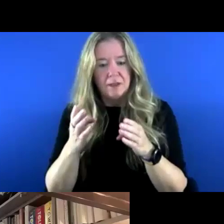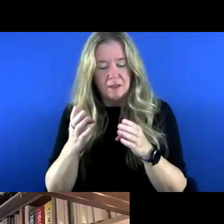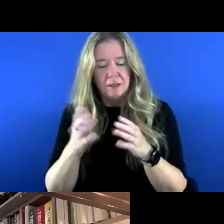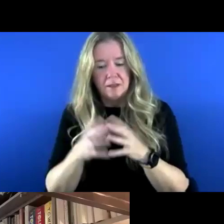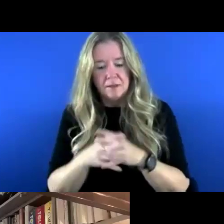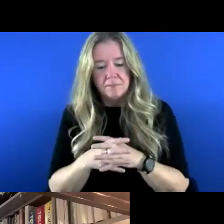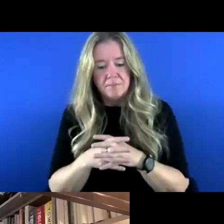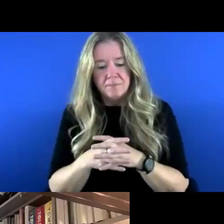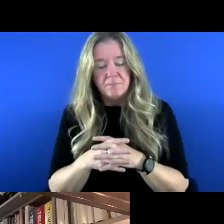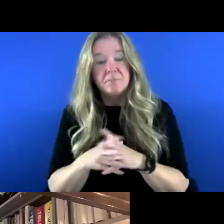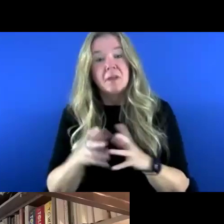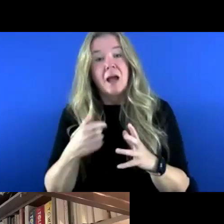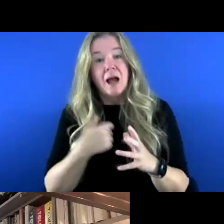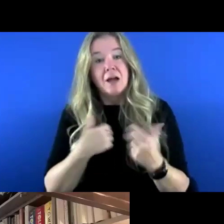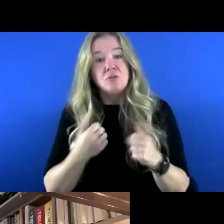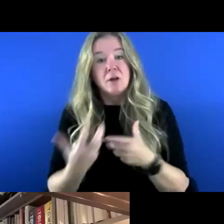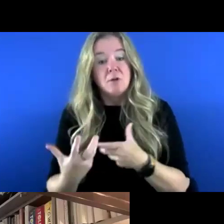to incorporate that with my students